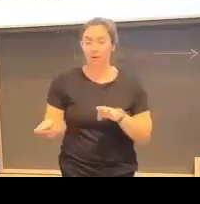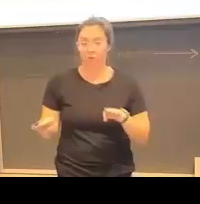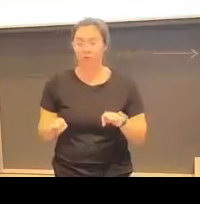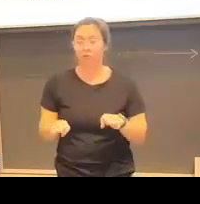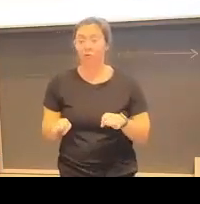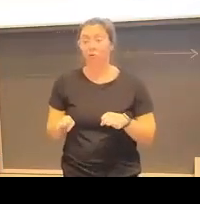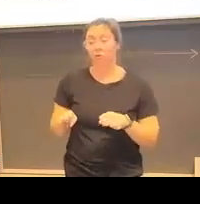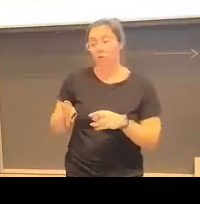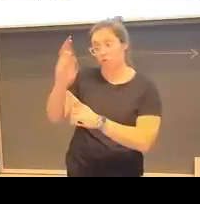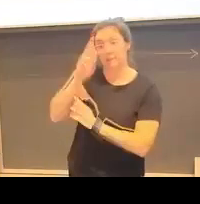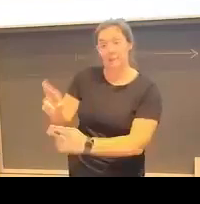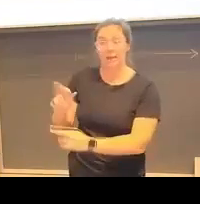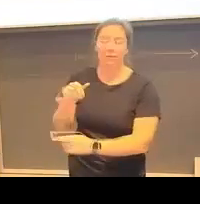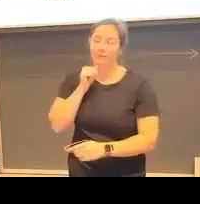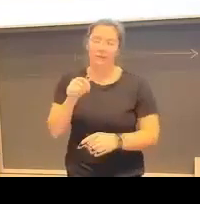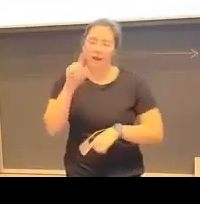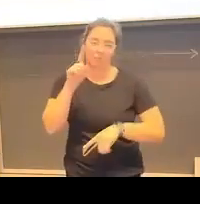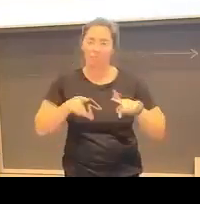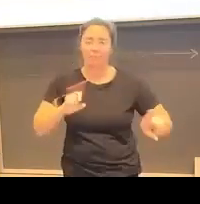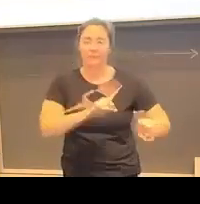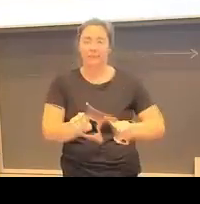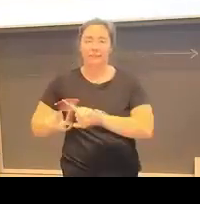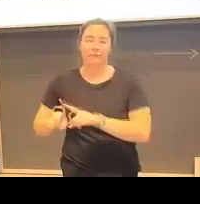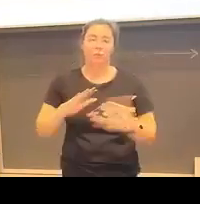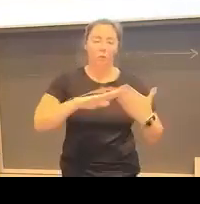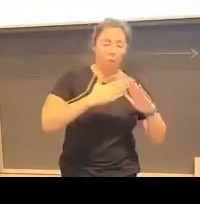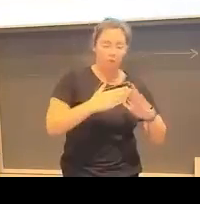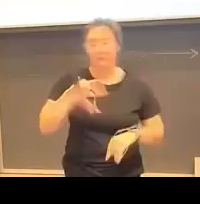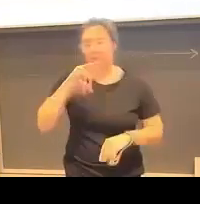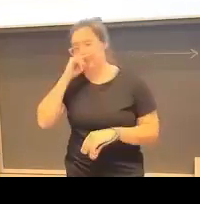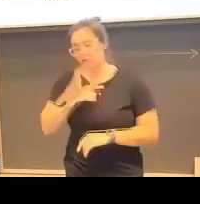not significantly different between Pediatrics and the community setting indicating that such